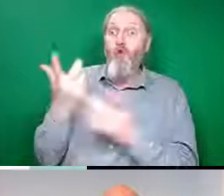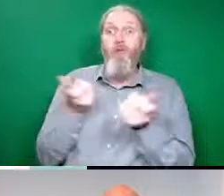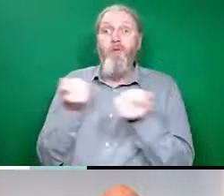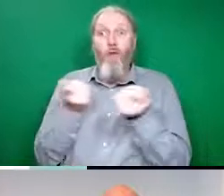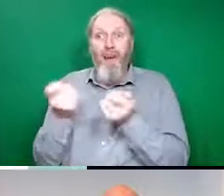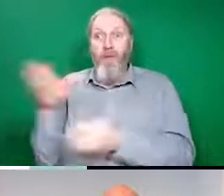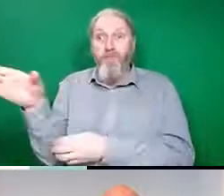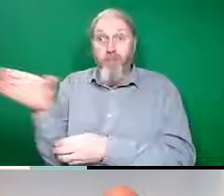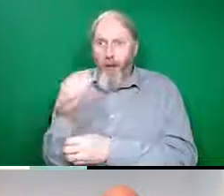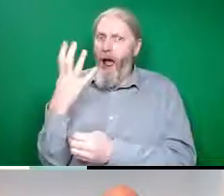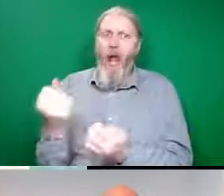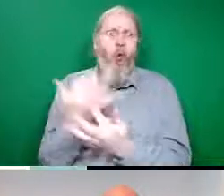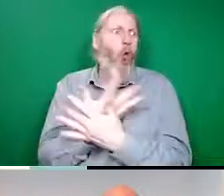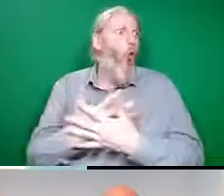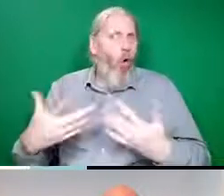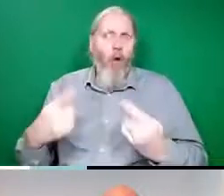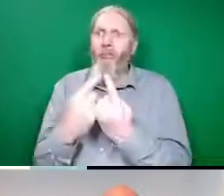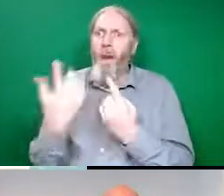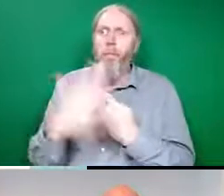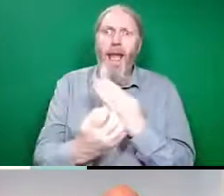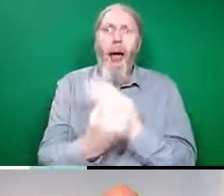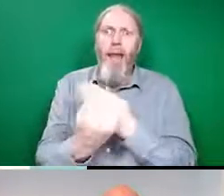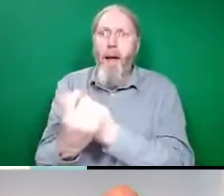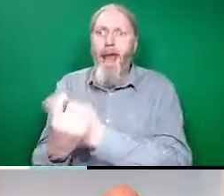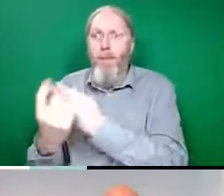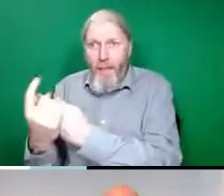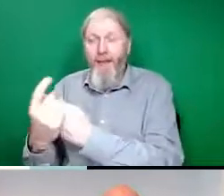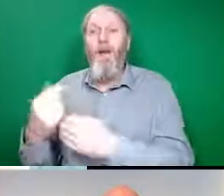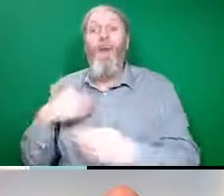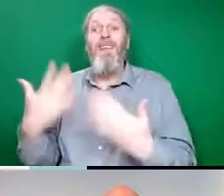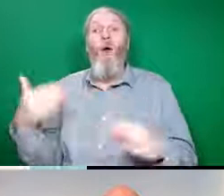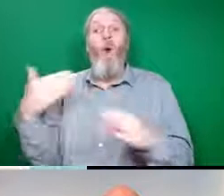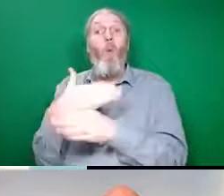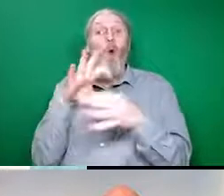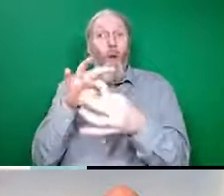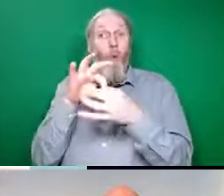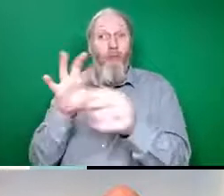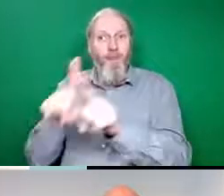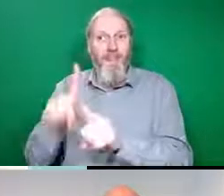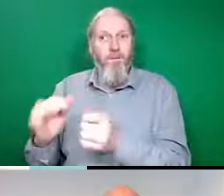in the room, so thanks to you, which is also enabled the development of a VLR for Basildon.